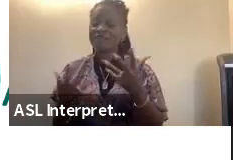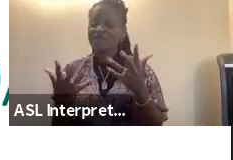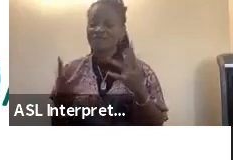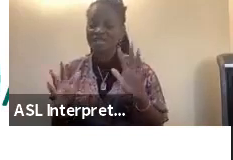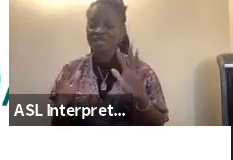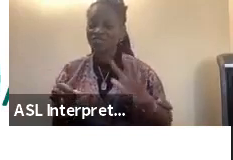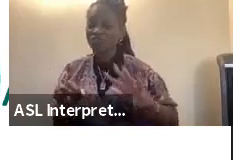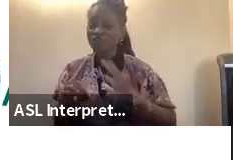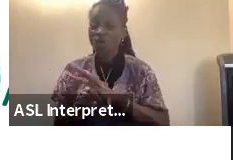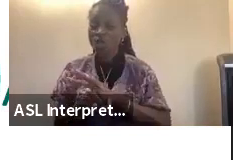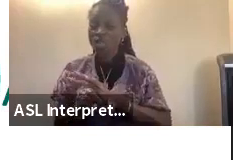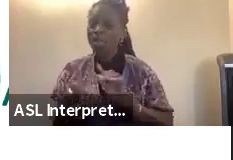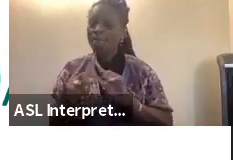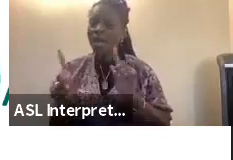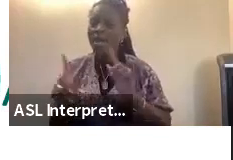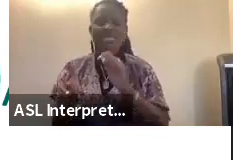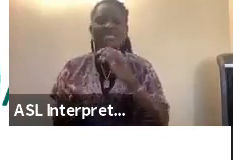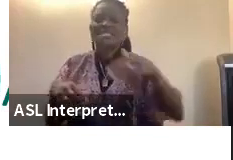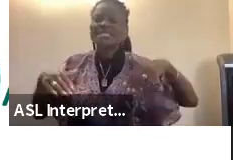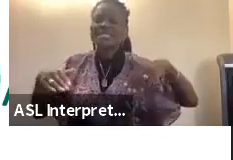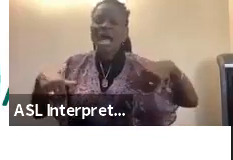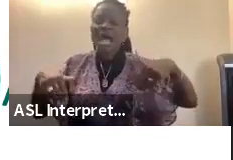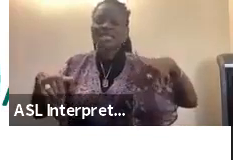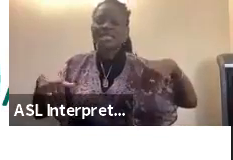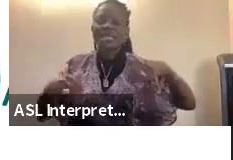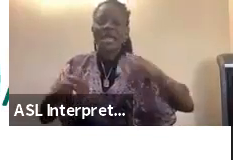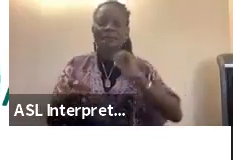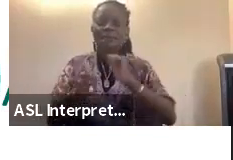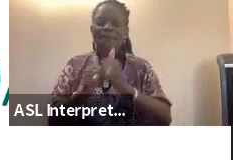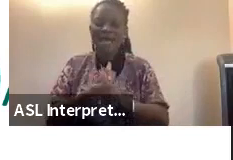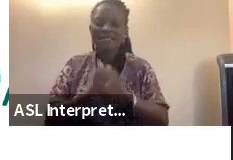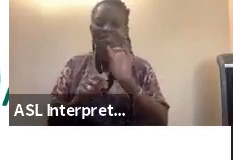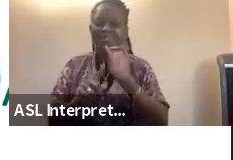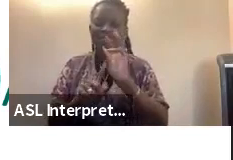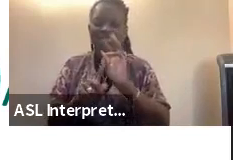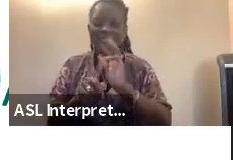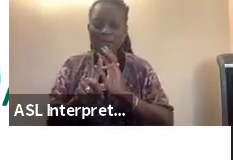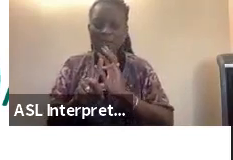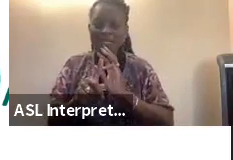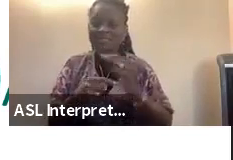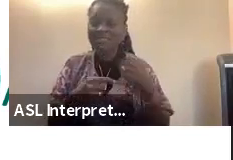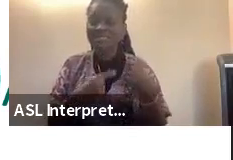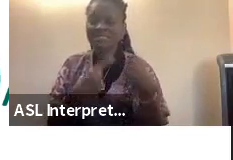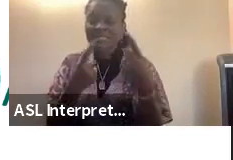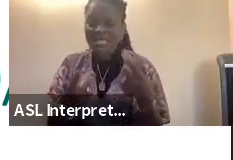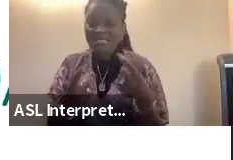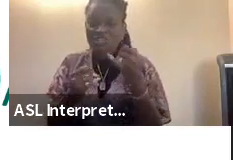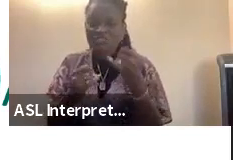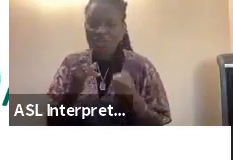dose yet, so not yet eligible, but will be soon. This Gray bar is those who received a